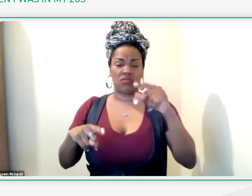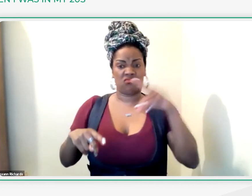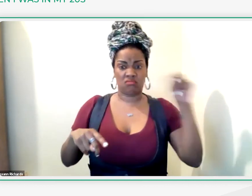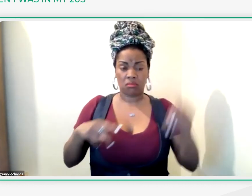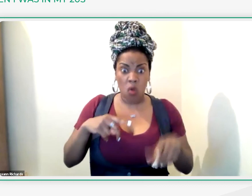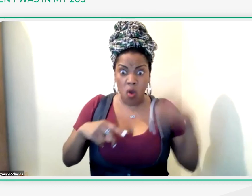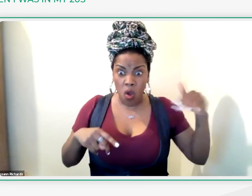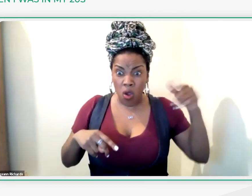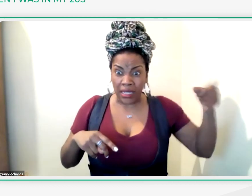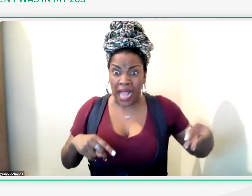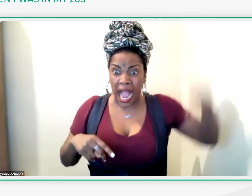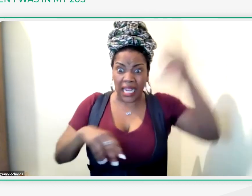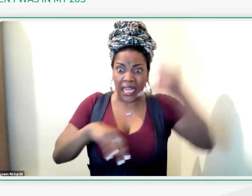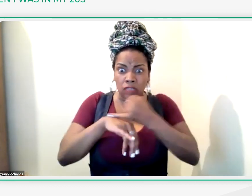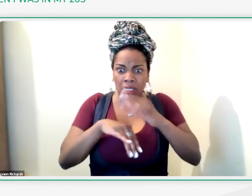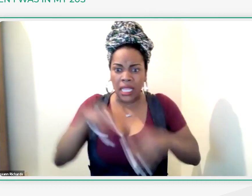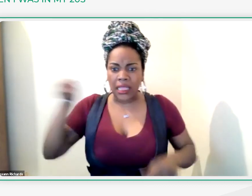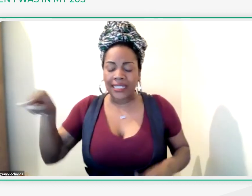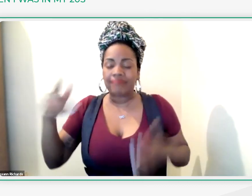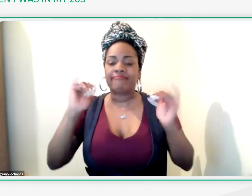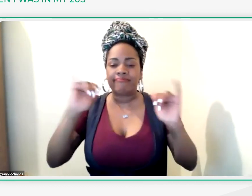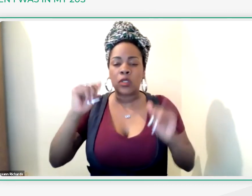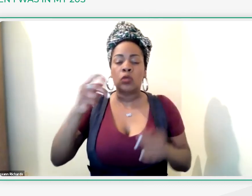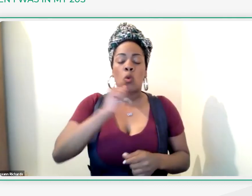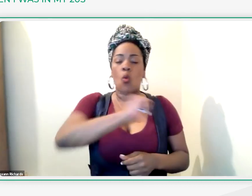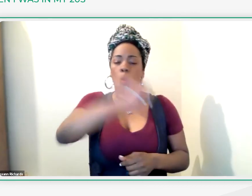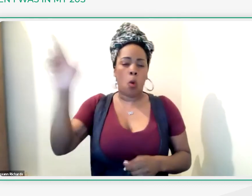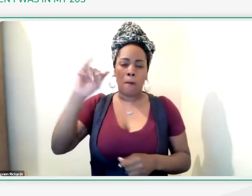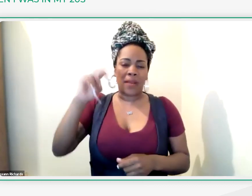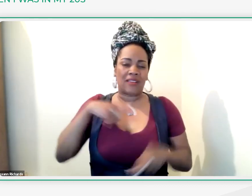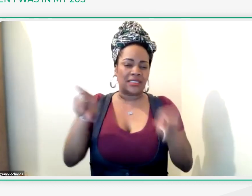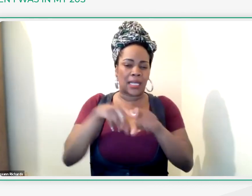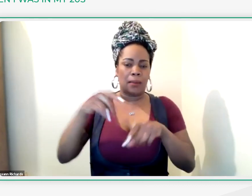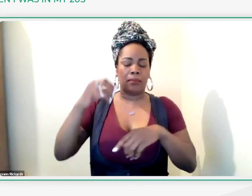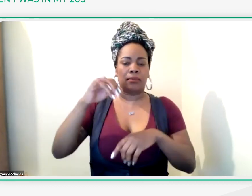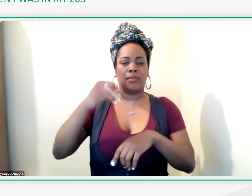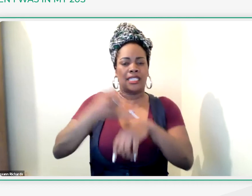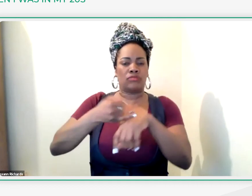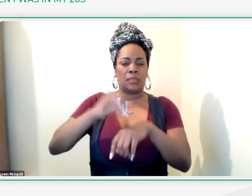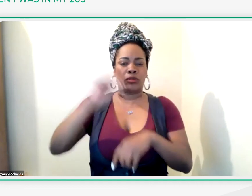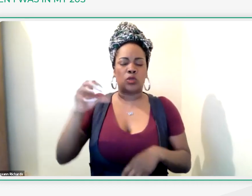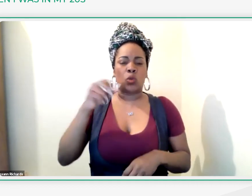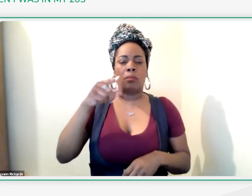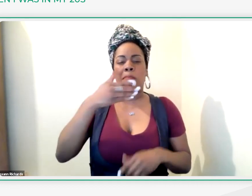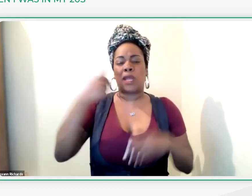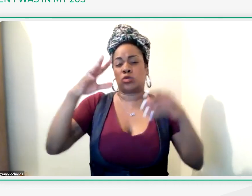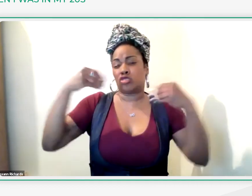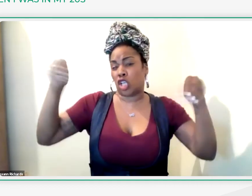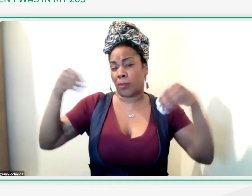And their best friend said no because they saw that the interest rate was not as high as another place.